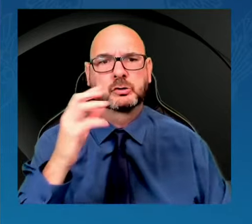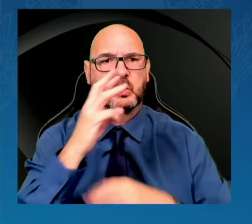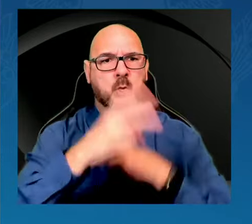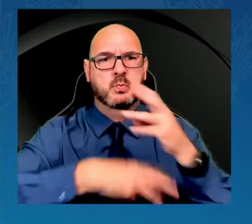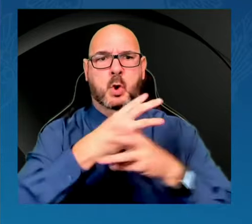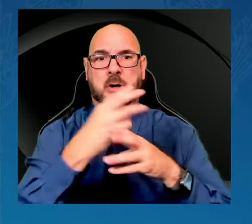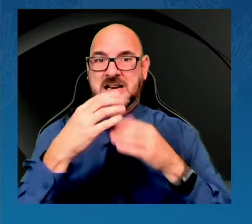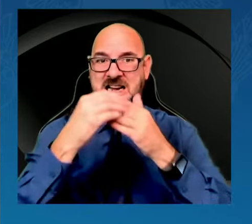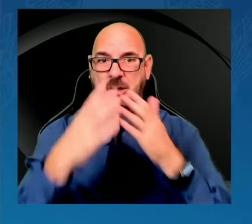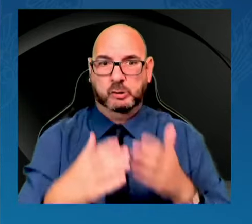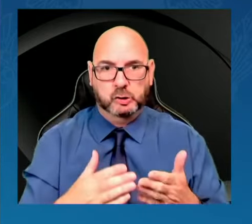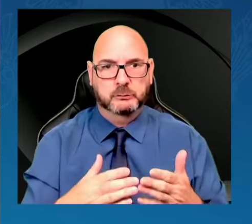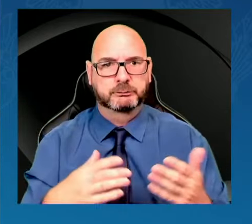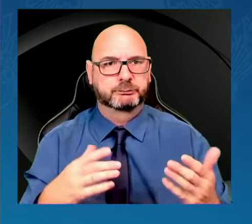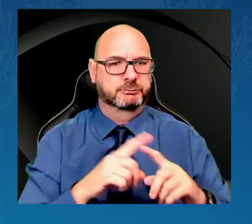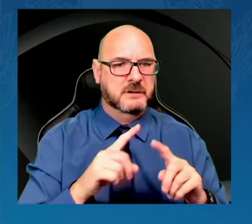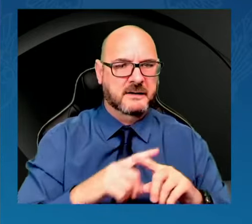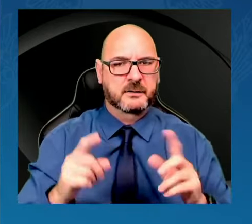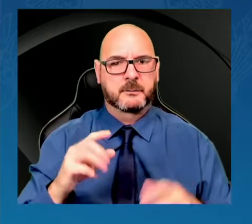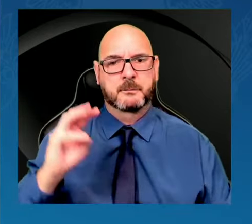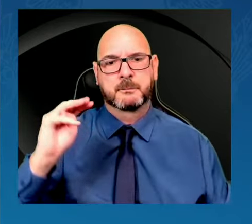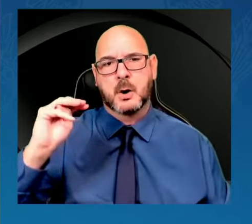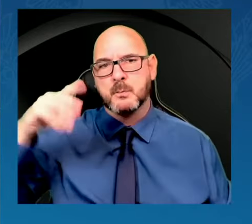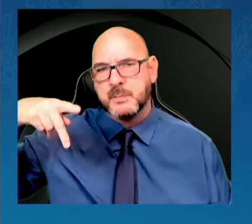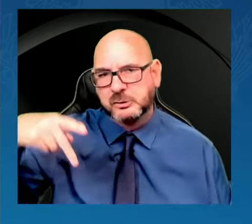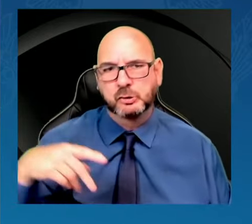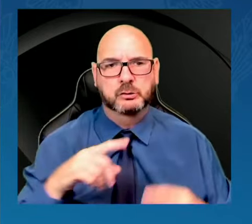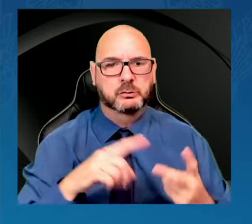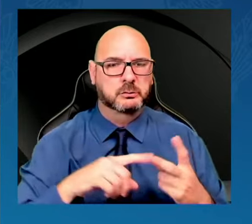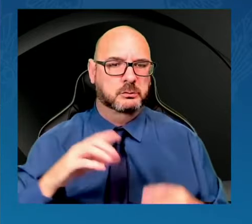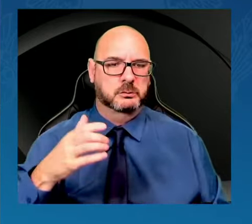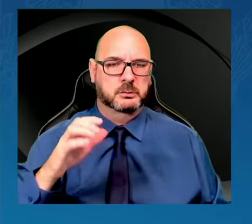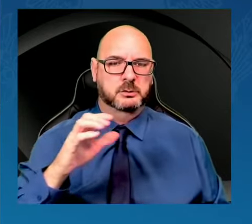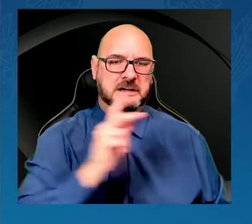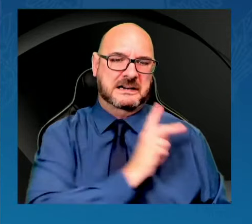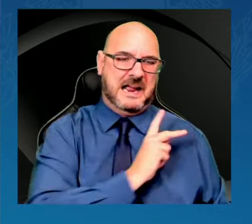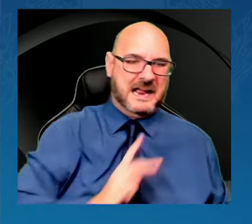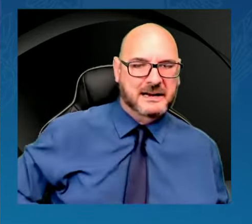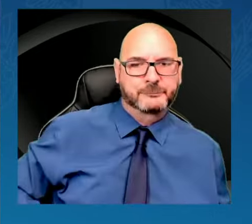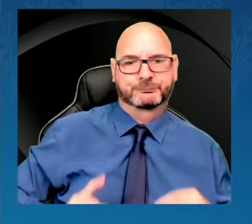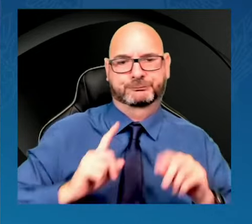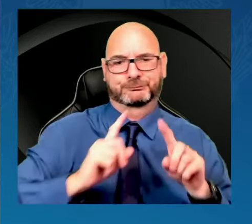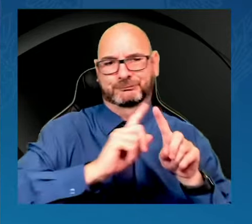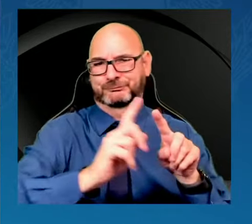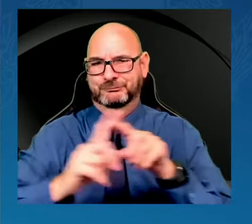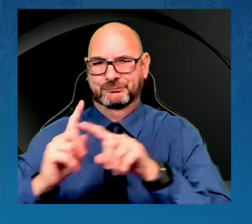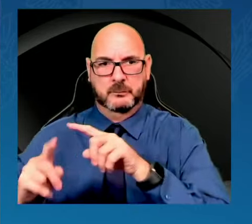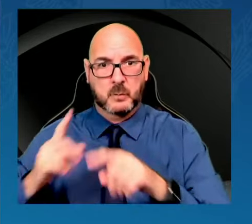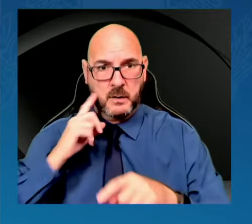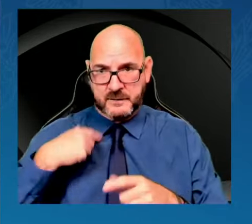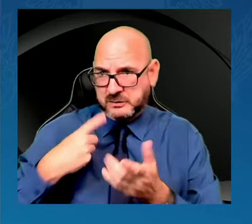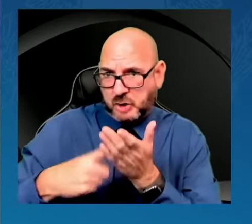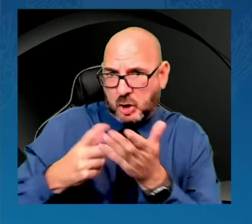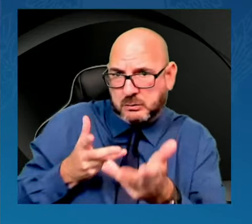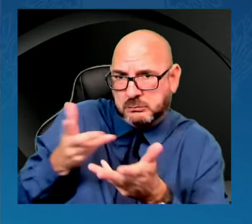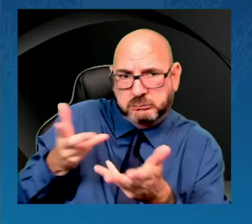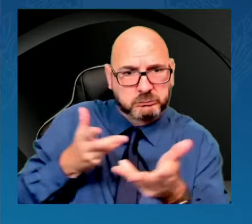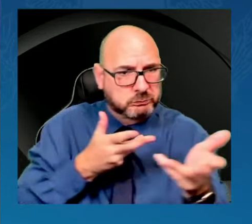And almost every time I have interactions and conversations with them, this topic comes up because, of course, this is a global issue.